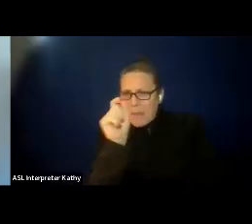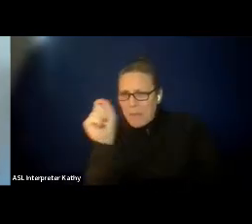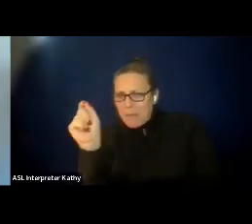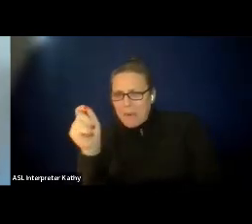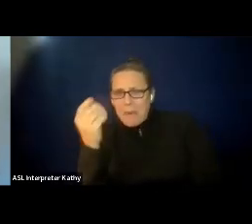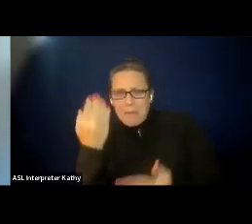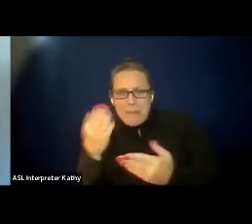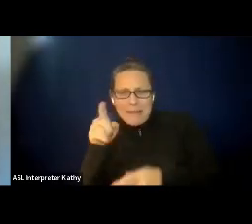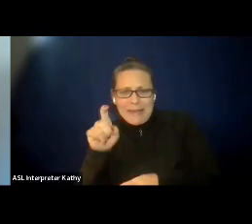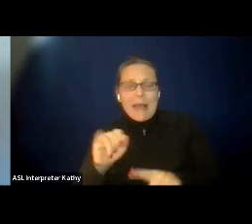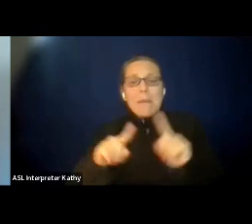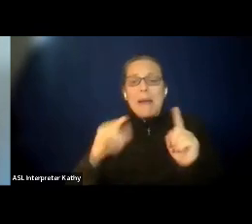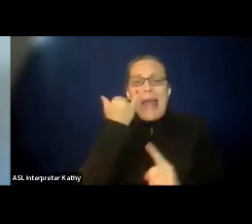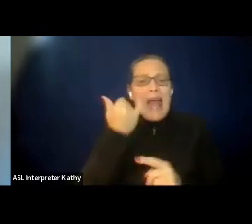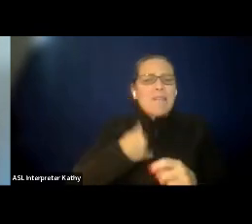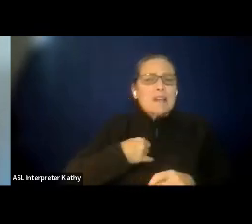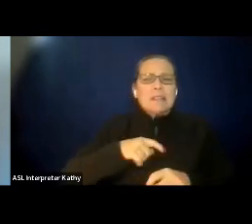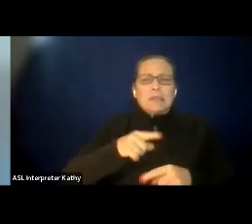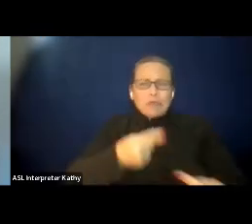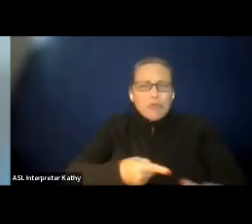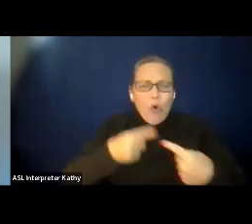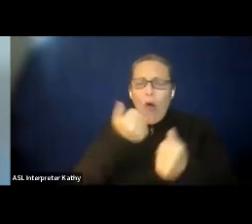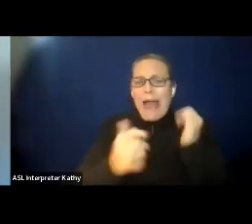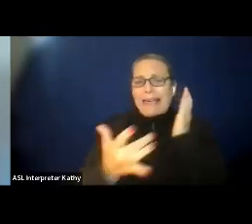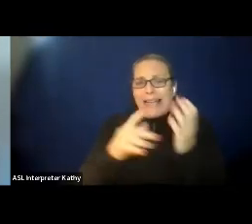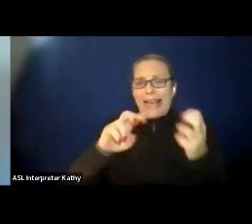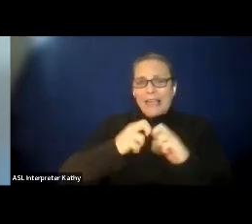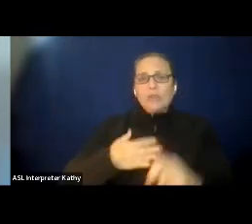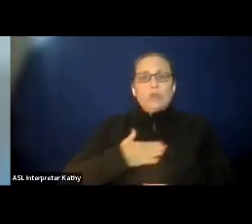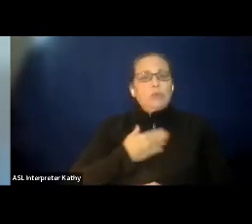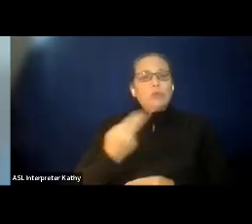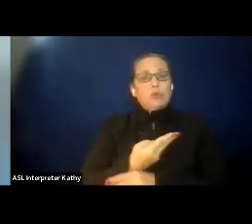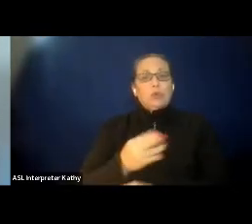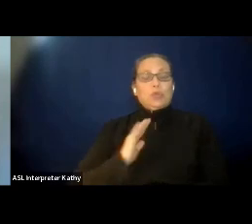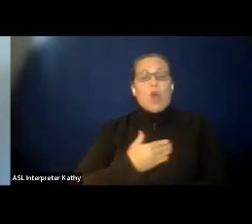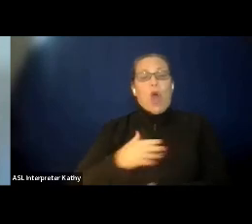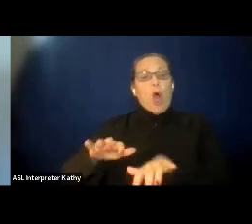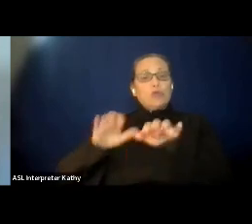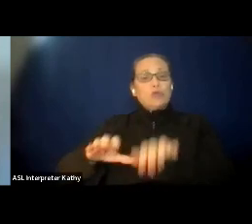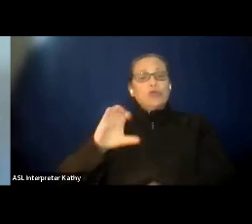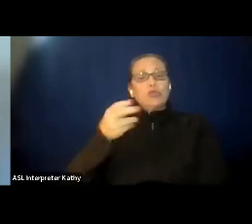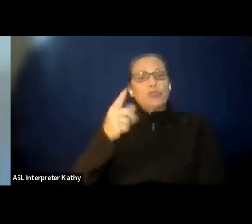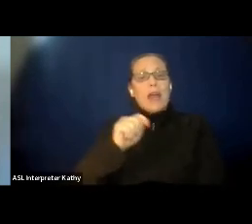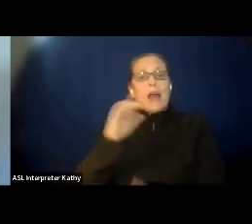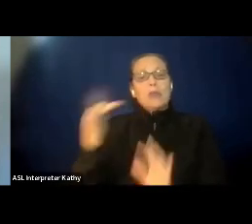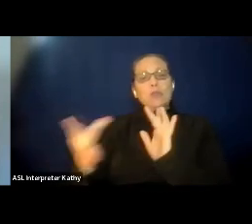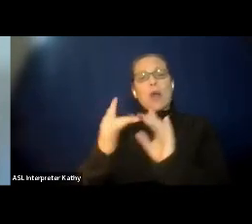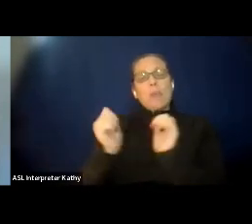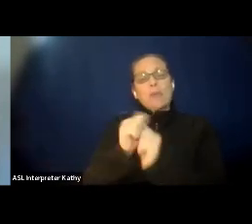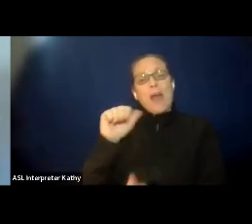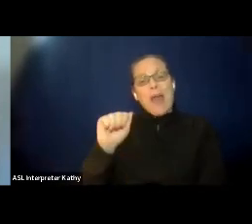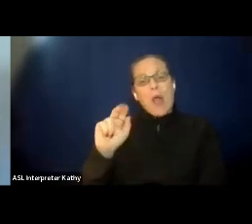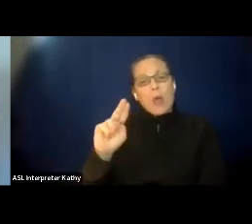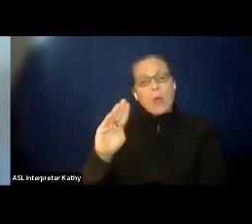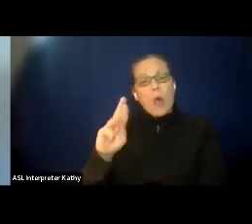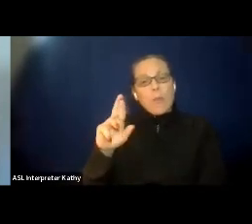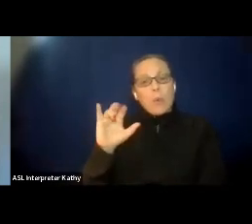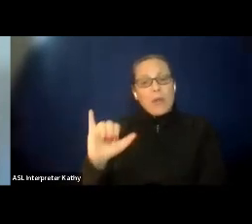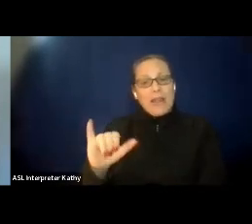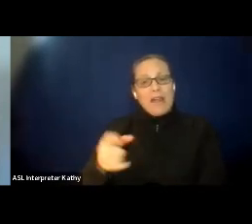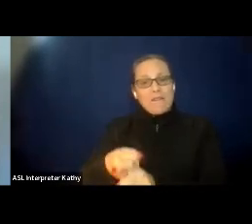turn on the captions. It might be under the three dots in more, but if you have any questions or technical issues, you can use the chat to connect with Aubrey